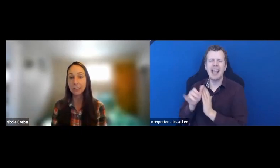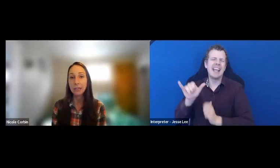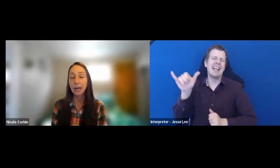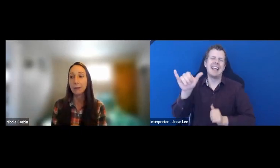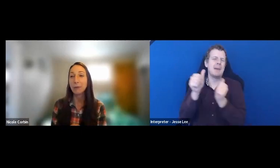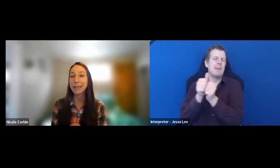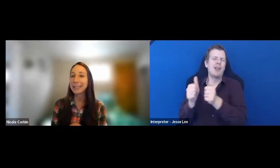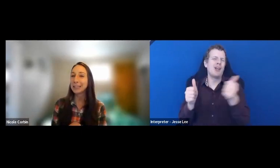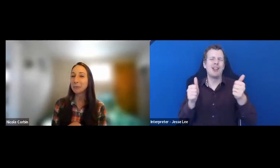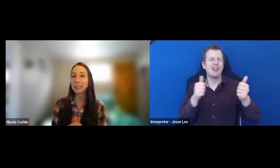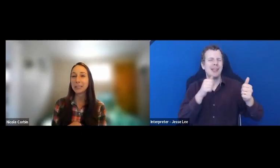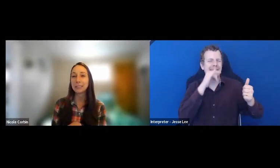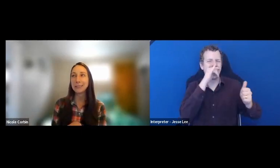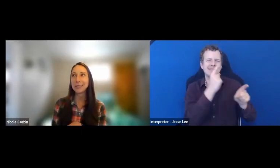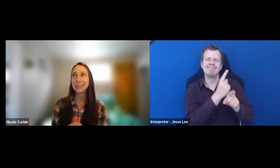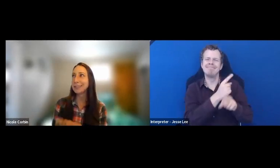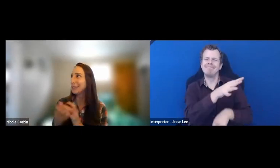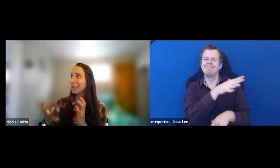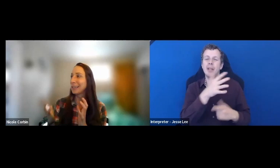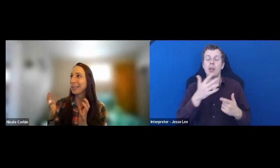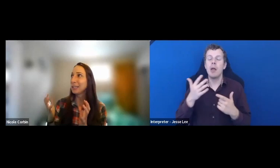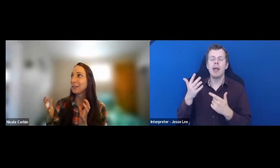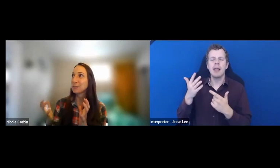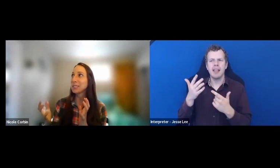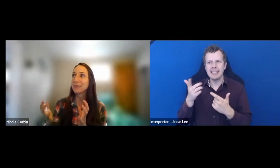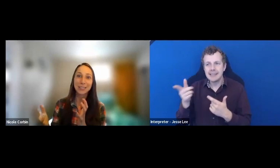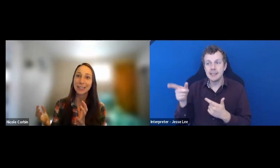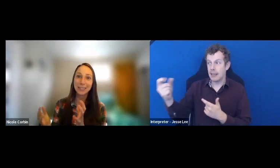But I can't really cite like I can't think of a specific study